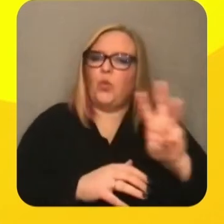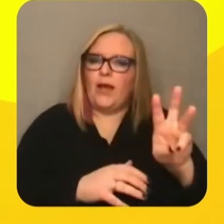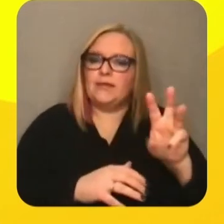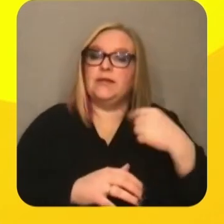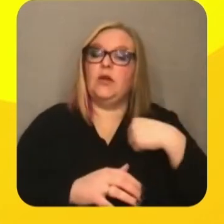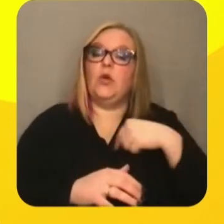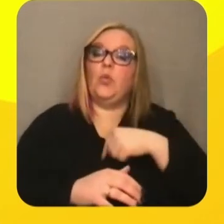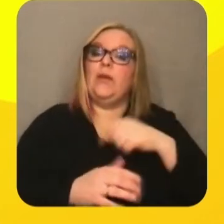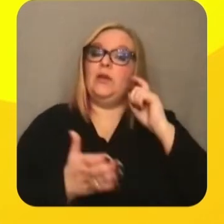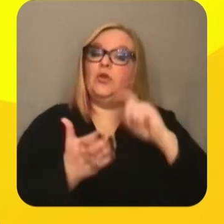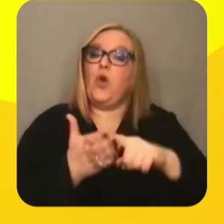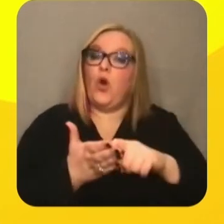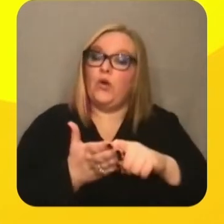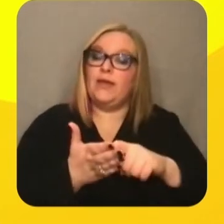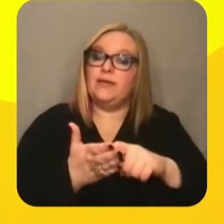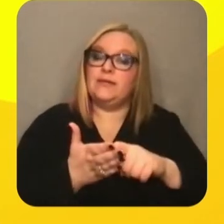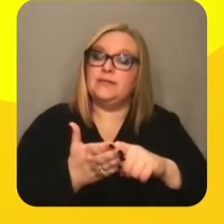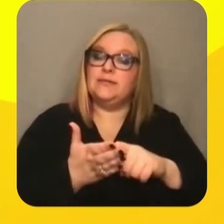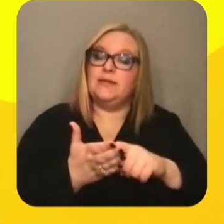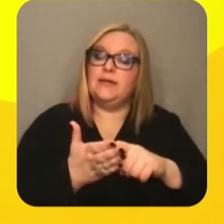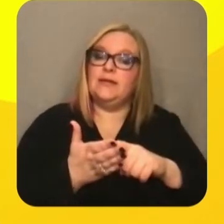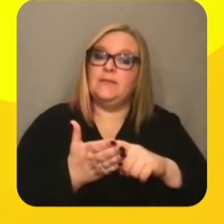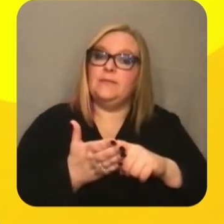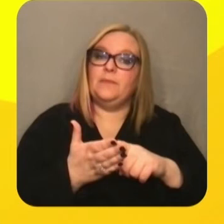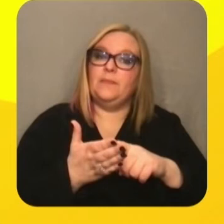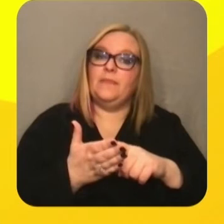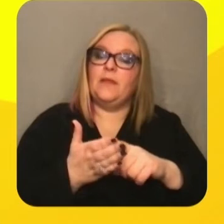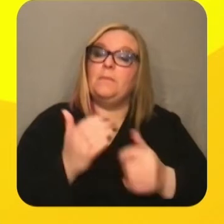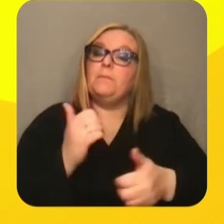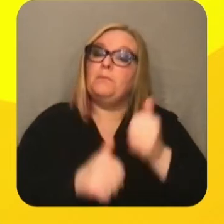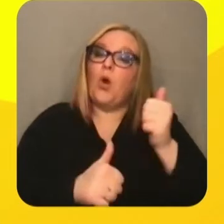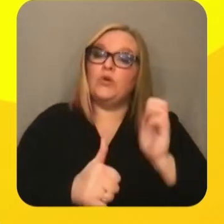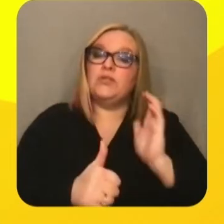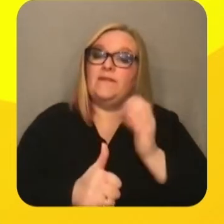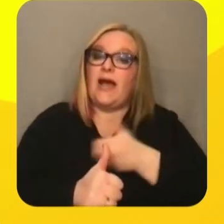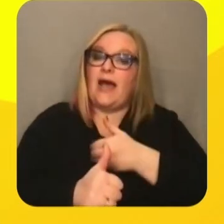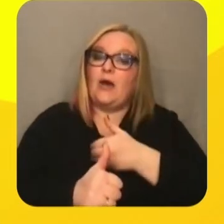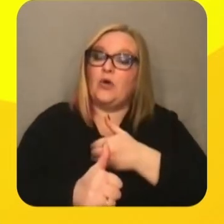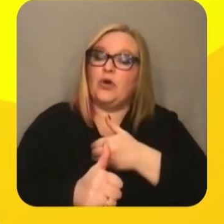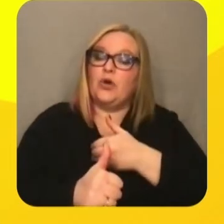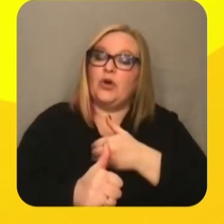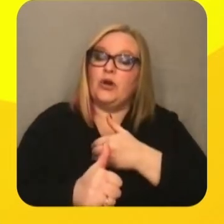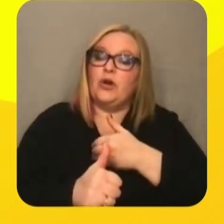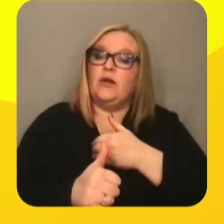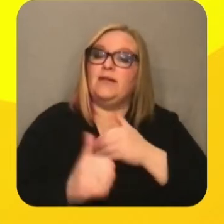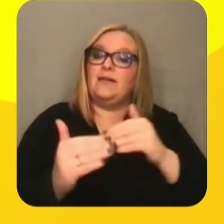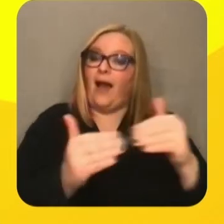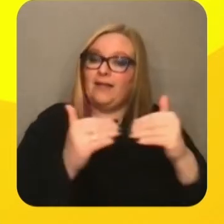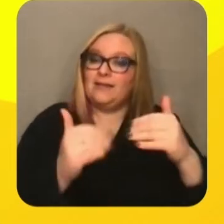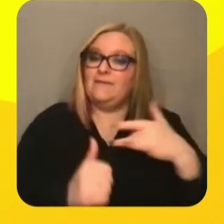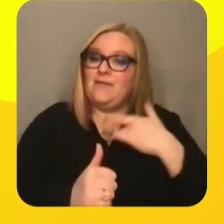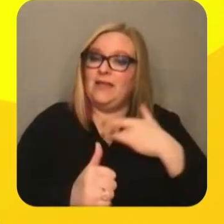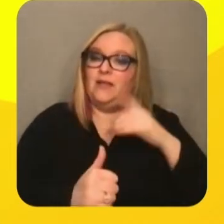that vast majority of our international colleagues felt that our DEI programming was extremely